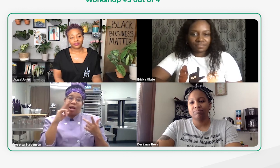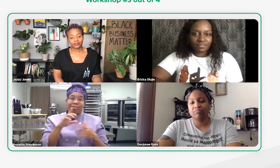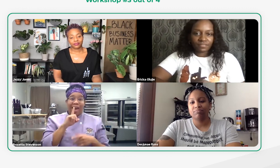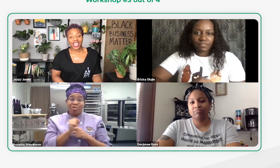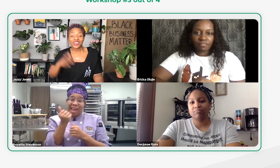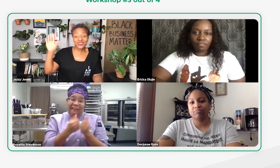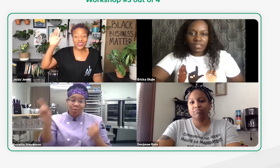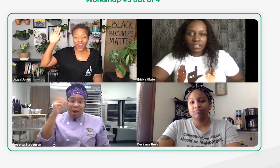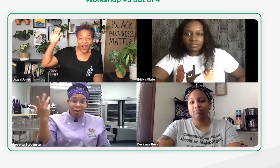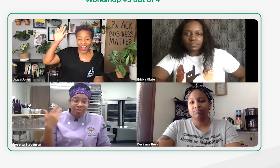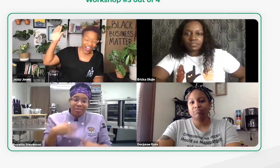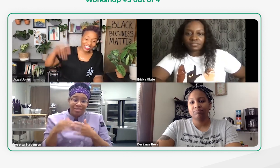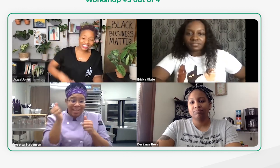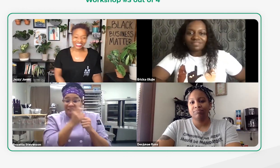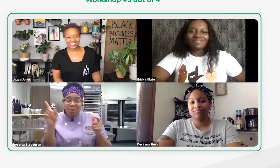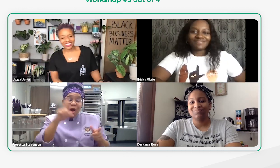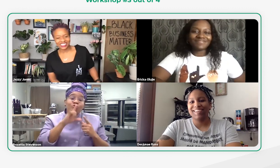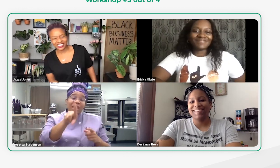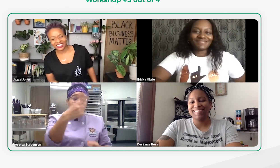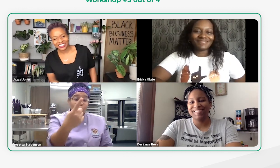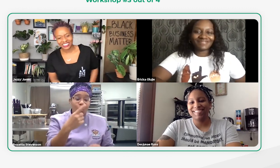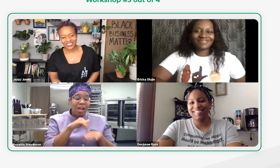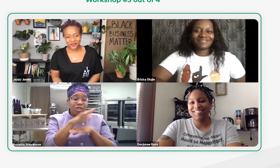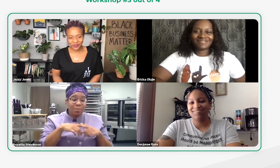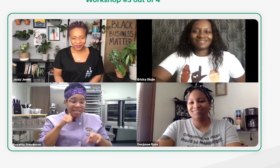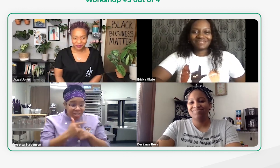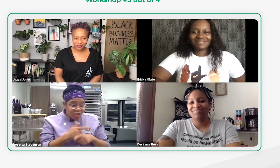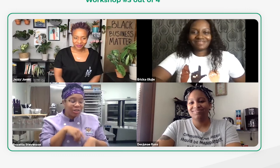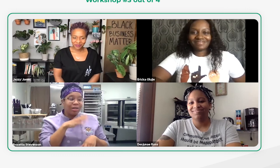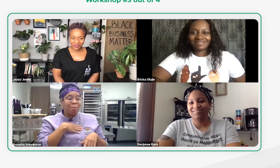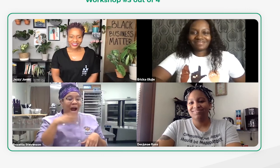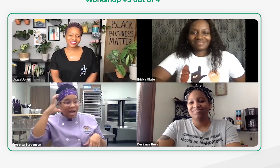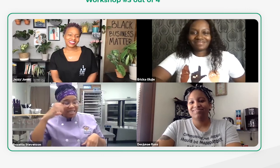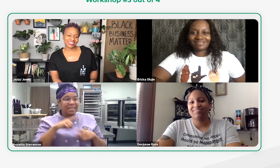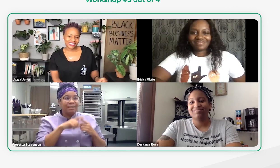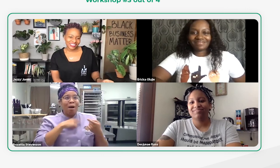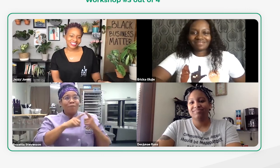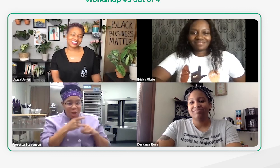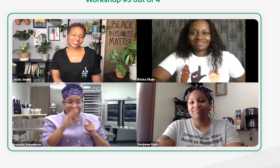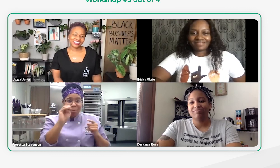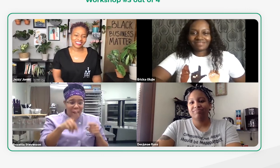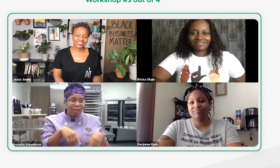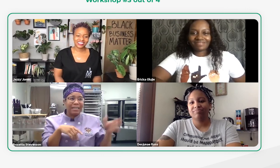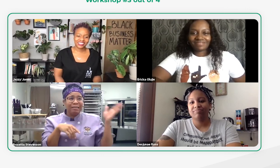and New York. Actually, I can ship anywhere. I ship to my sister, custom cousin,